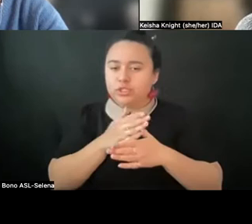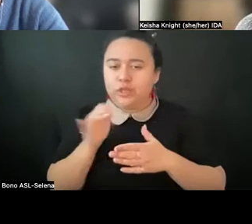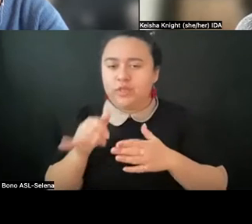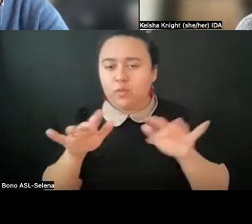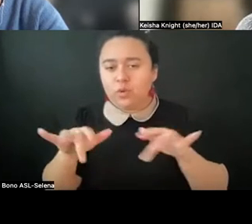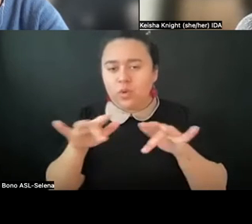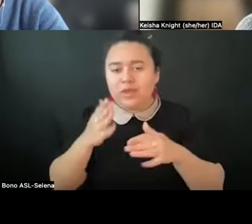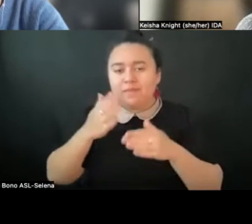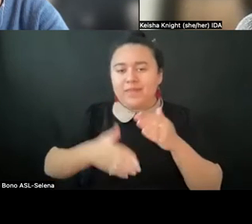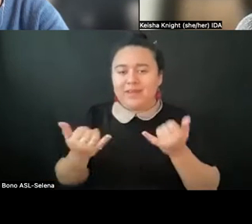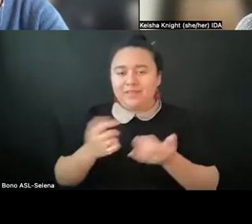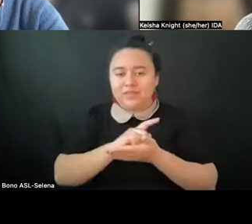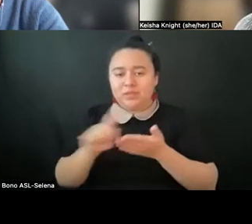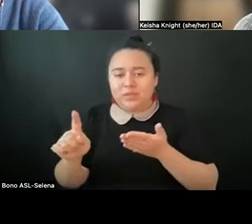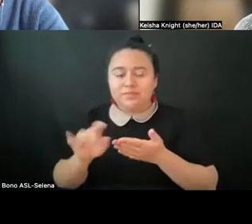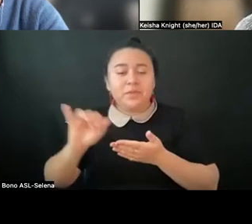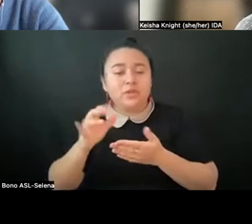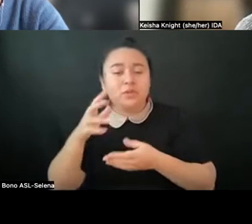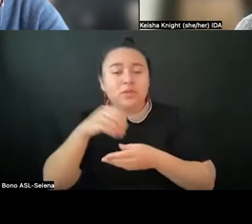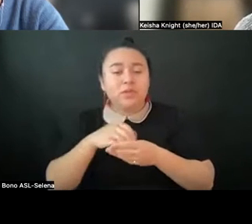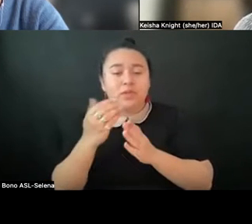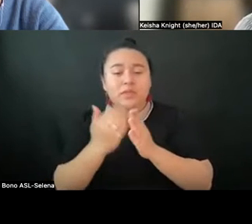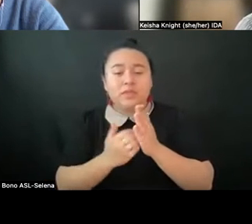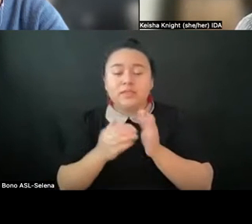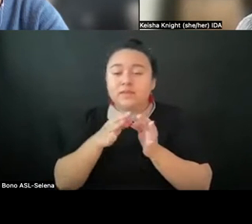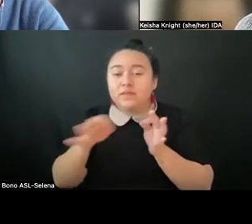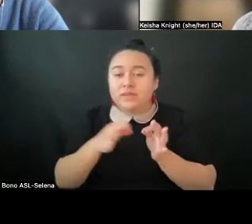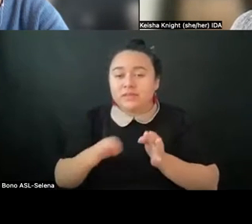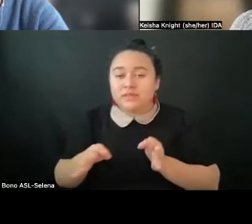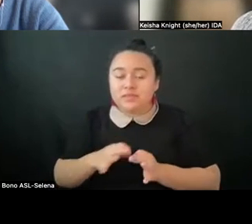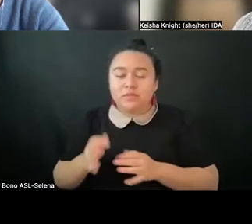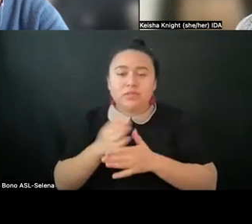We will include a list of links shared in the chat along with the recording of the event.